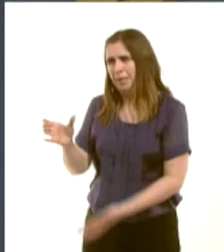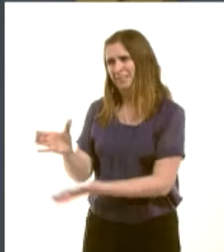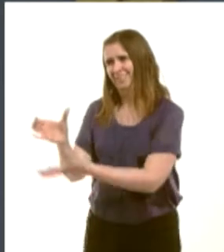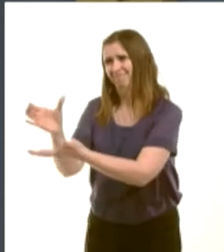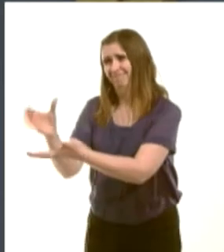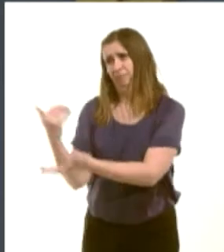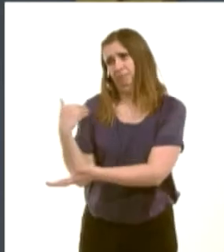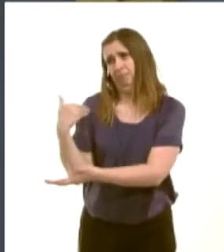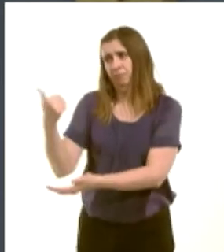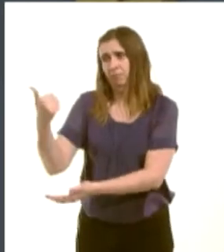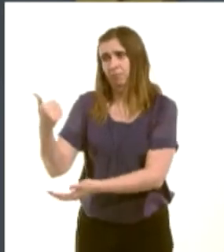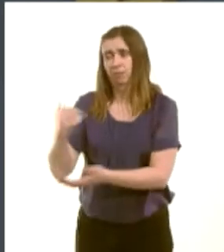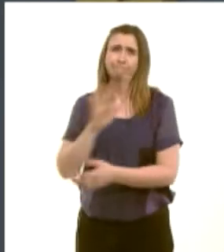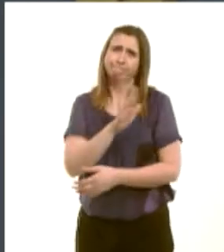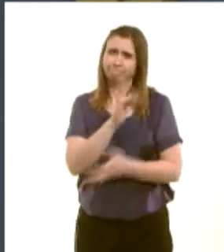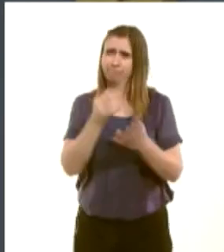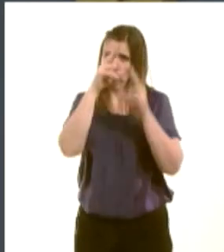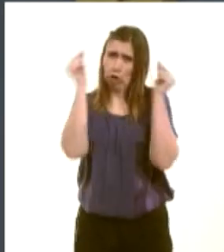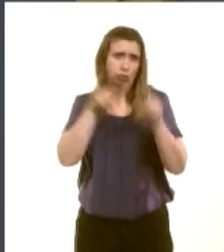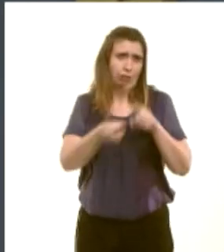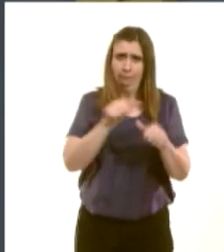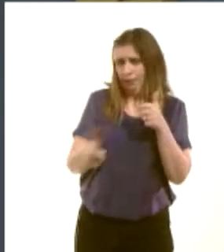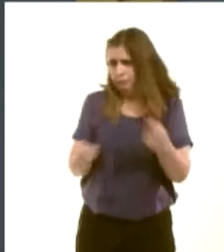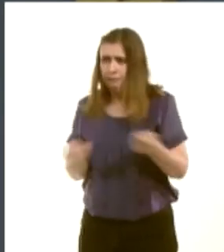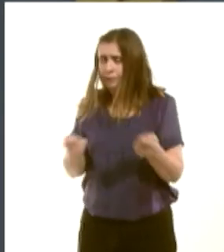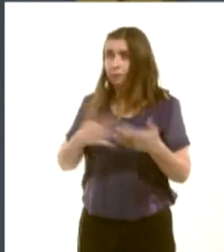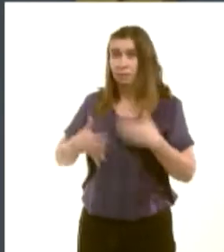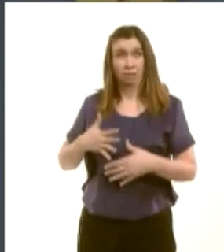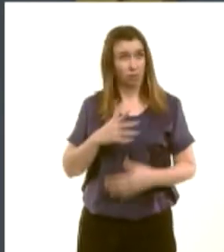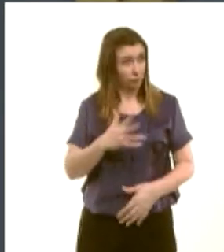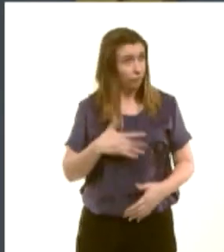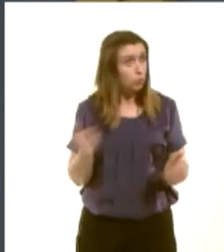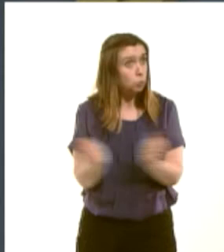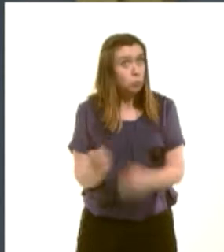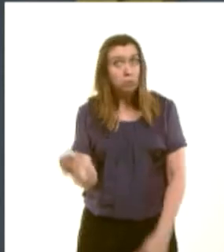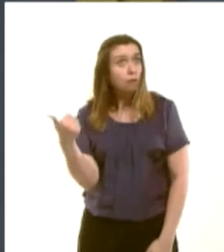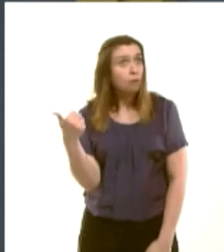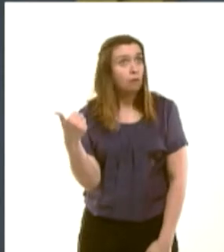a well-resourced and well-managed NHS? Whilst the politics of austerity accounts for much